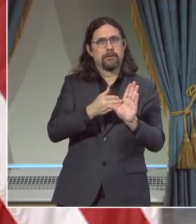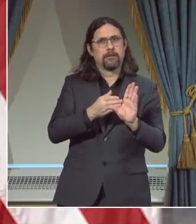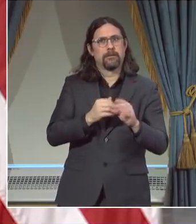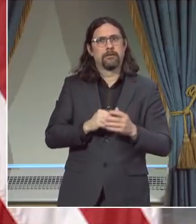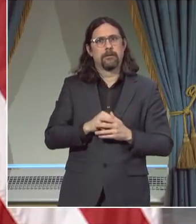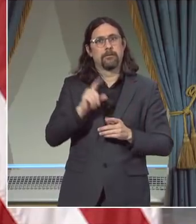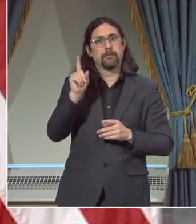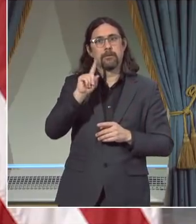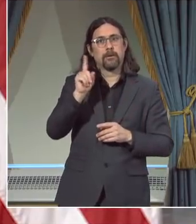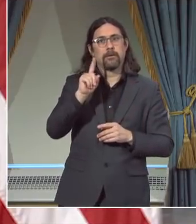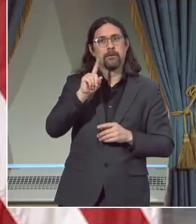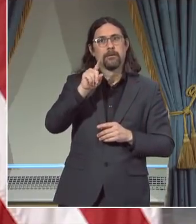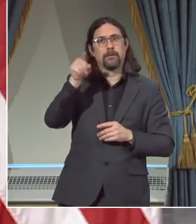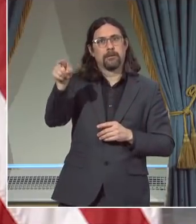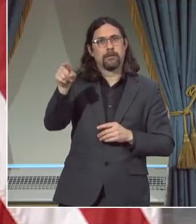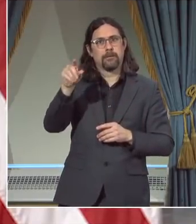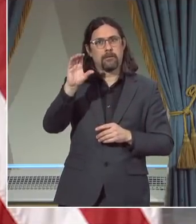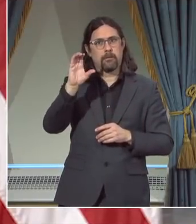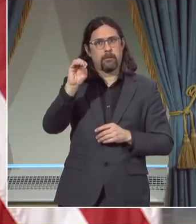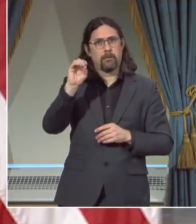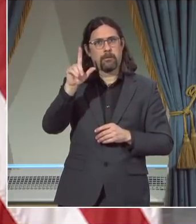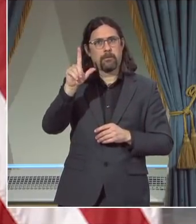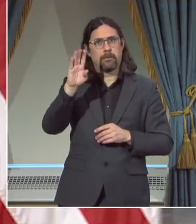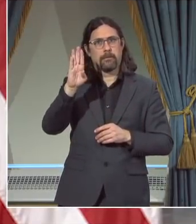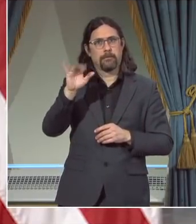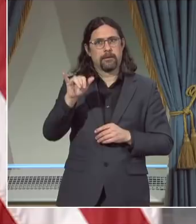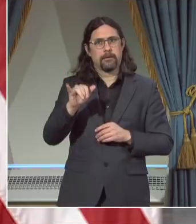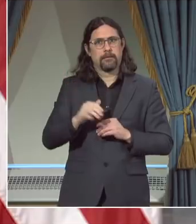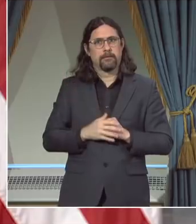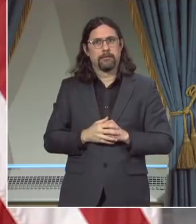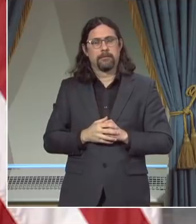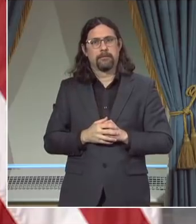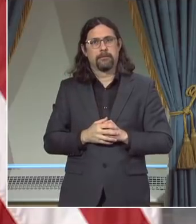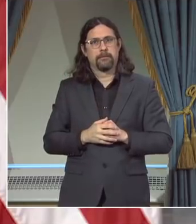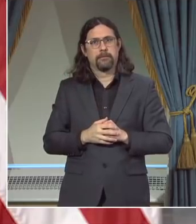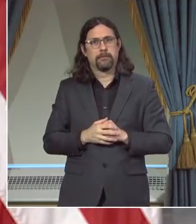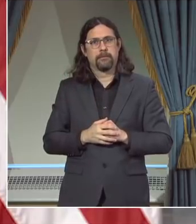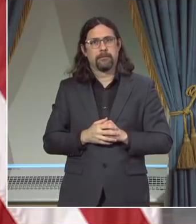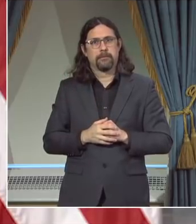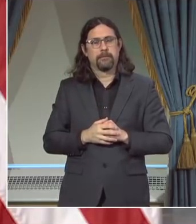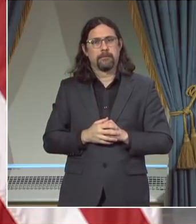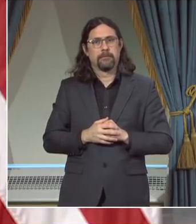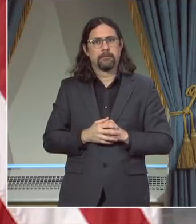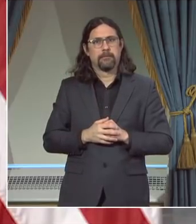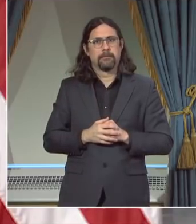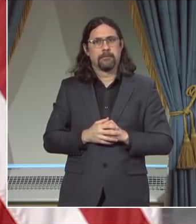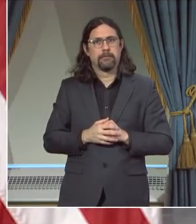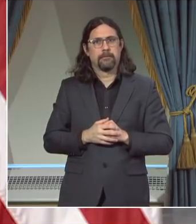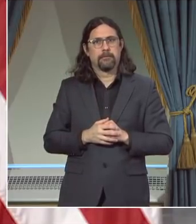HEAD NURSE TOFHE PSYCH UNIT, AND A MMO SPOUPRTGIN HER FAMILY BUT ALSO SUPPORTING HER MOM WHO LIVES